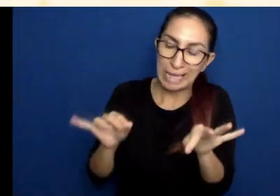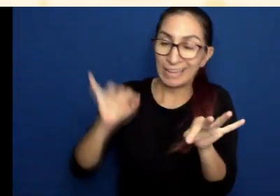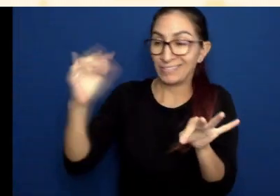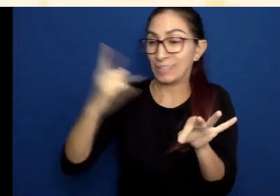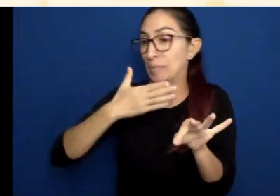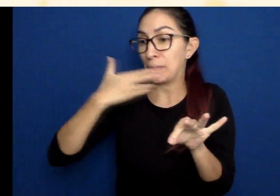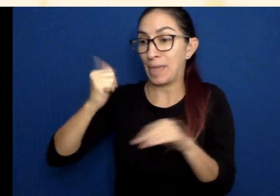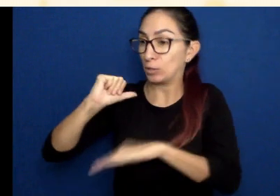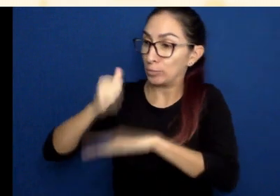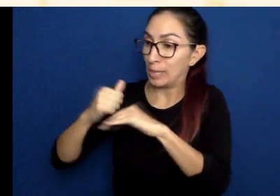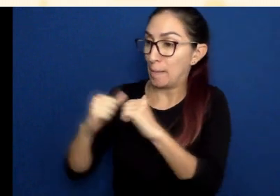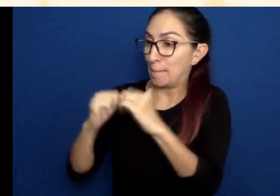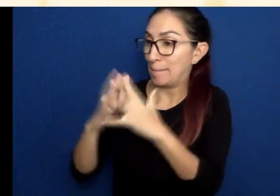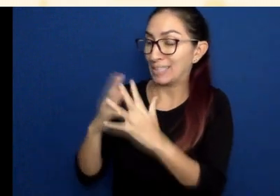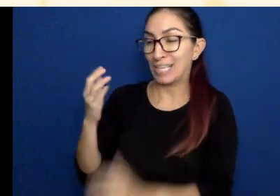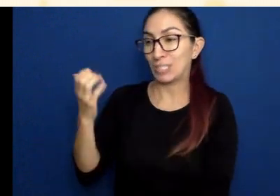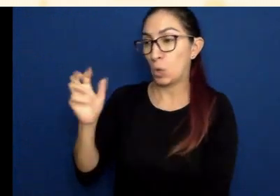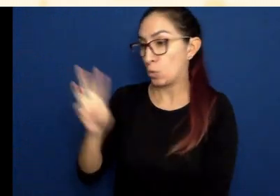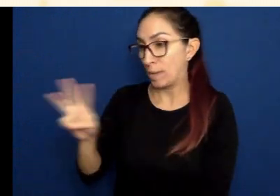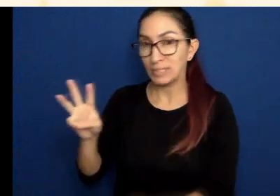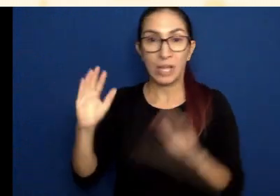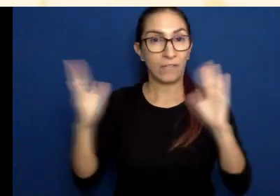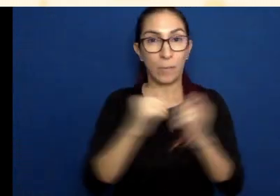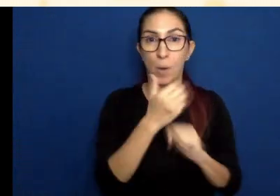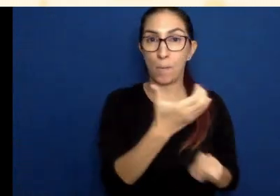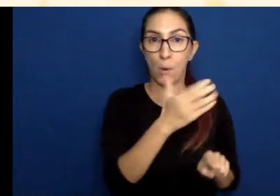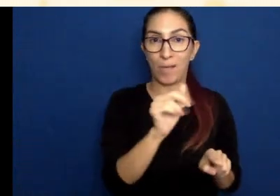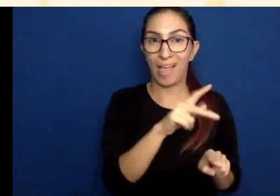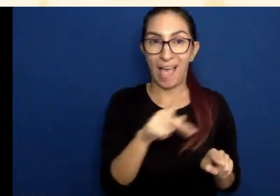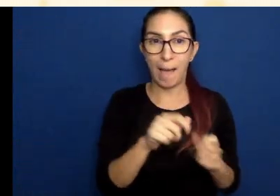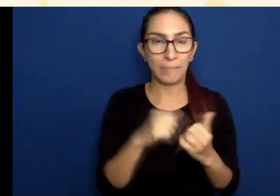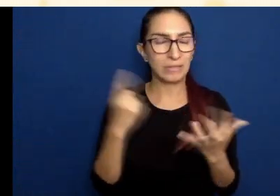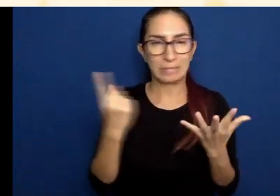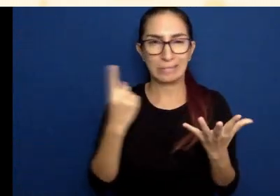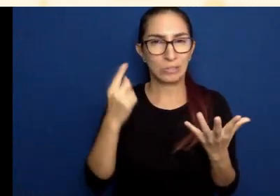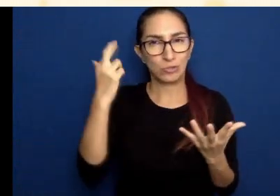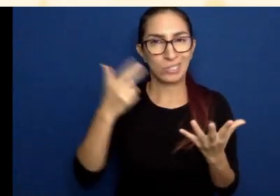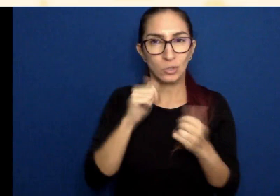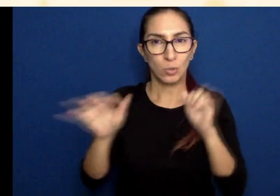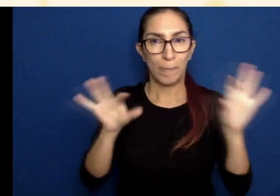Are there certain features that would necessitate one versus the other? It's a really great question.